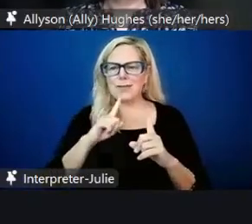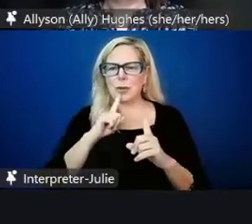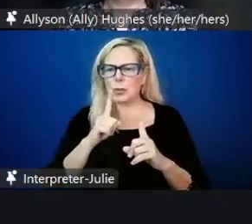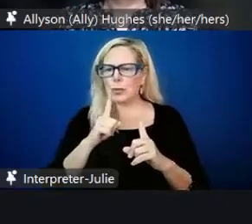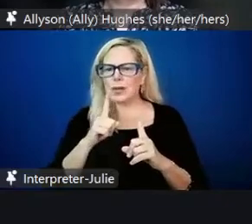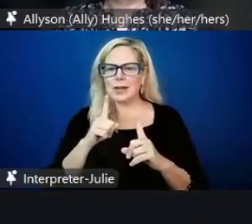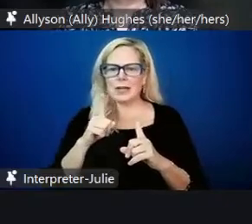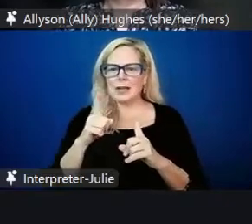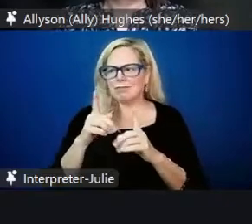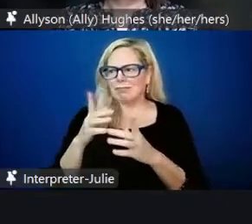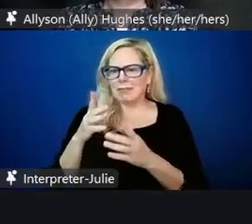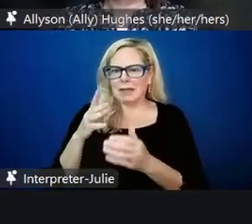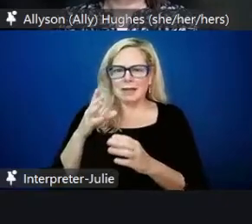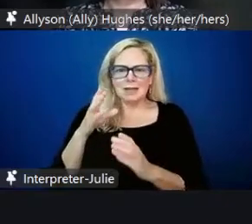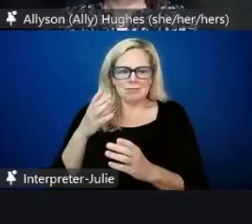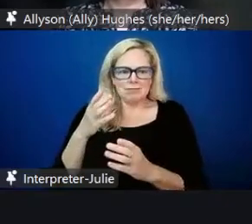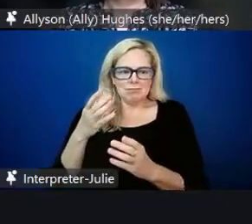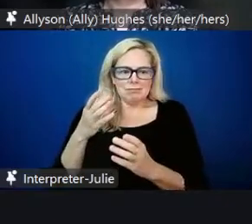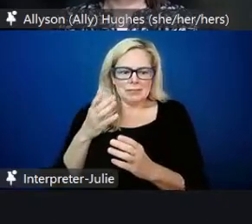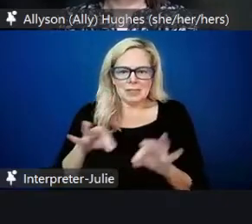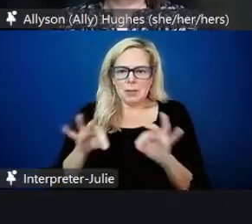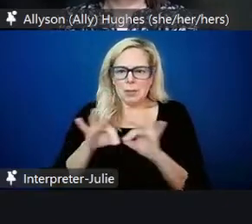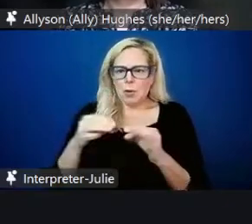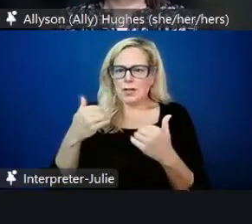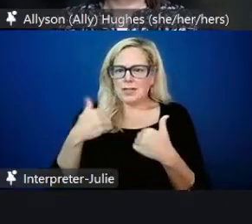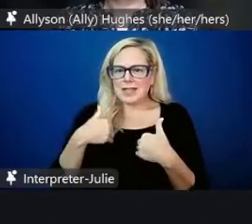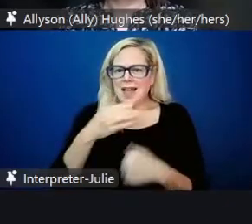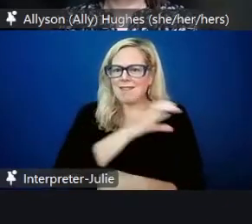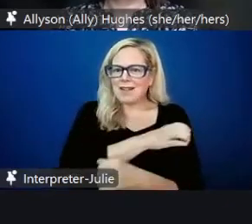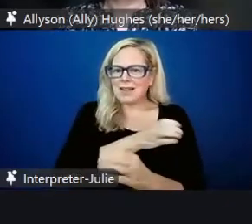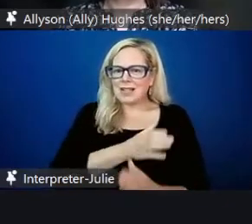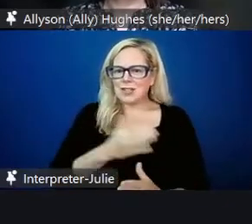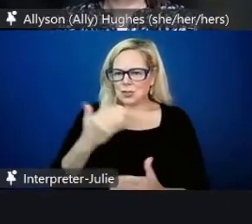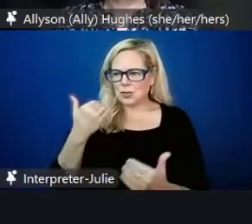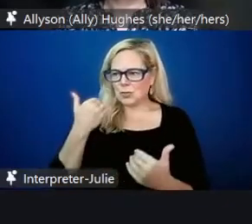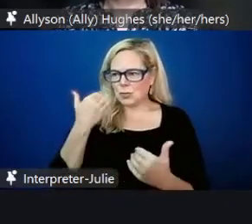done about this and who also anecdotally has spoken